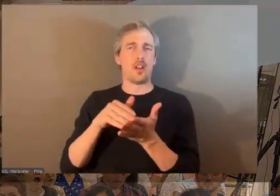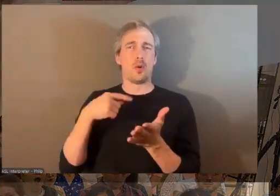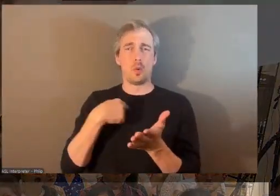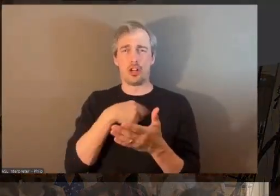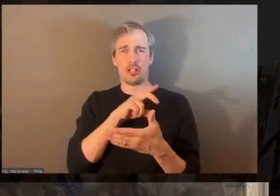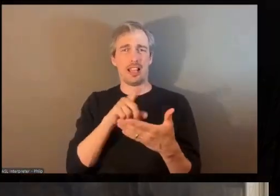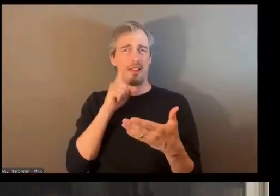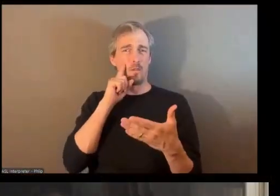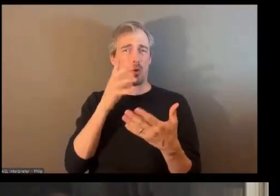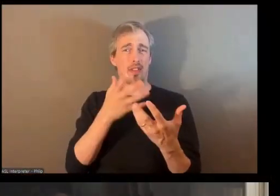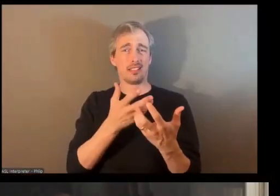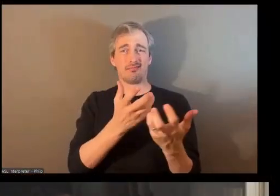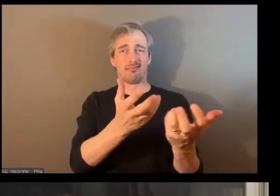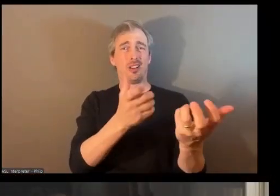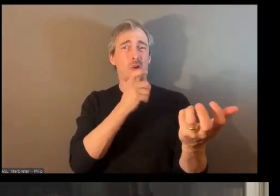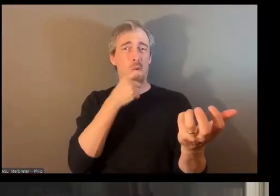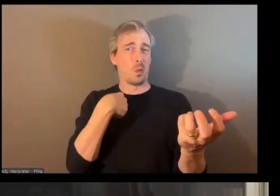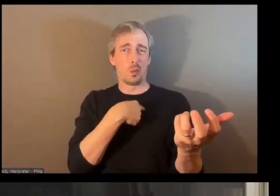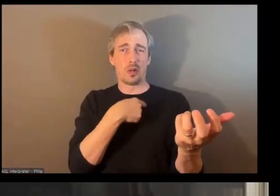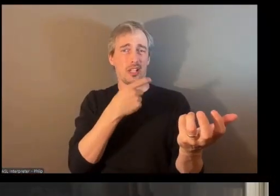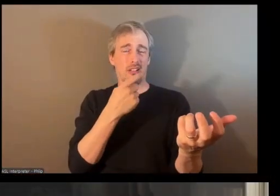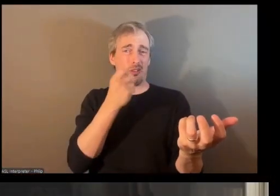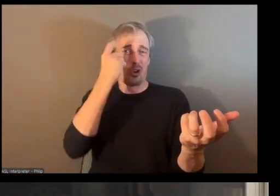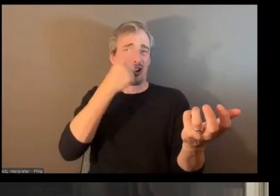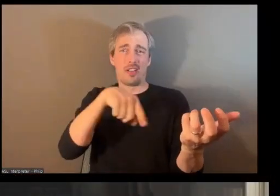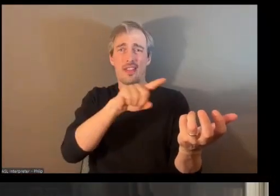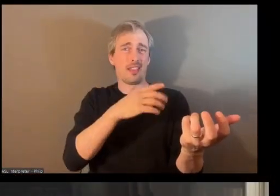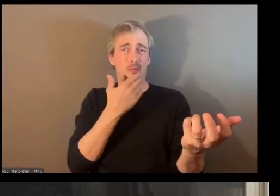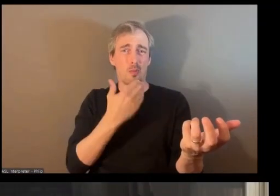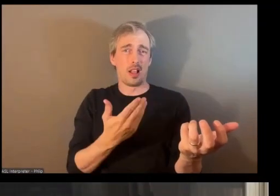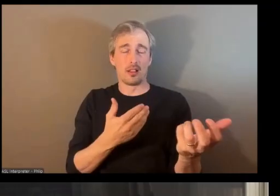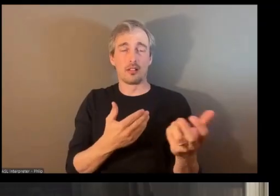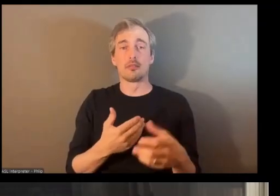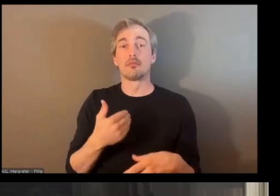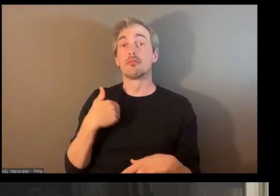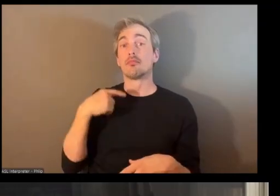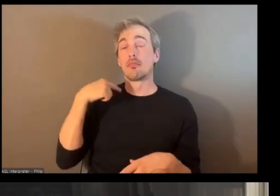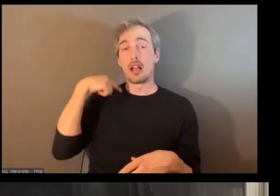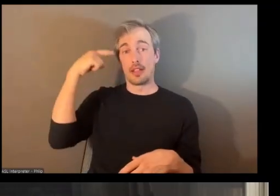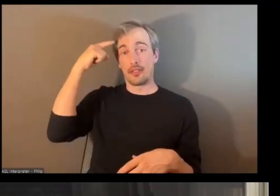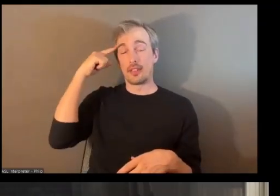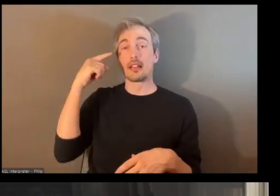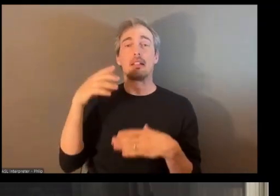I mean, I think the guidelines... The US federal guidelines, on plain language, are great.